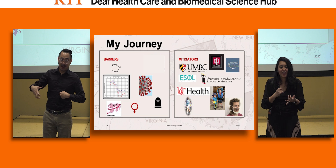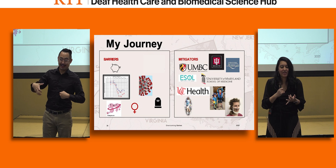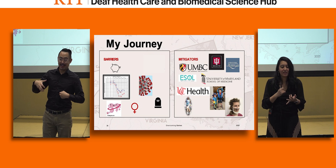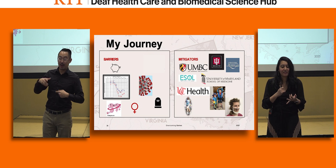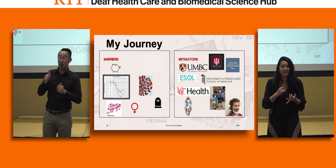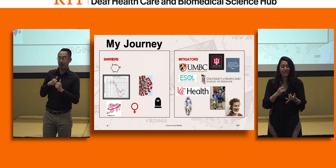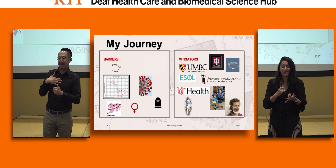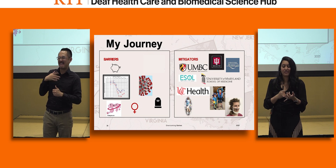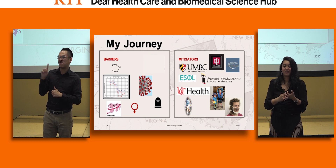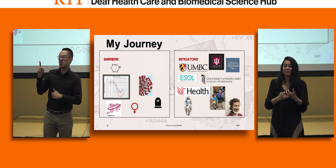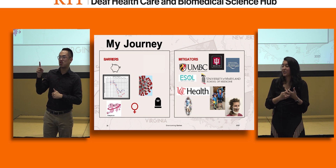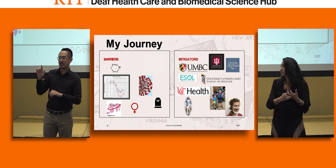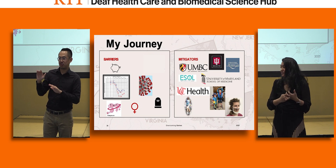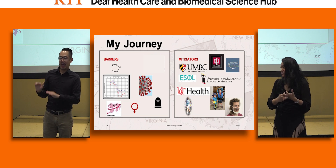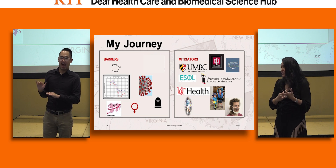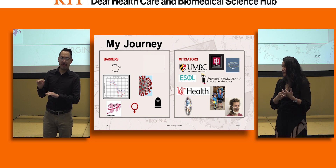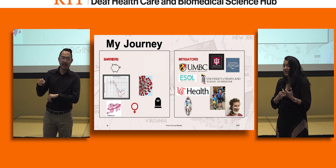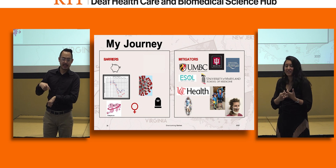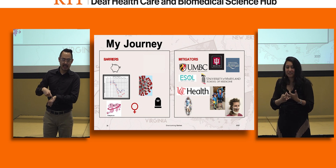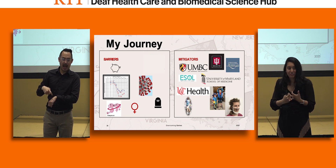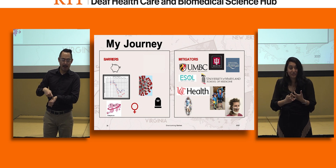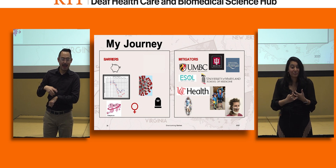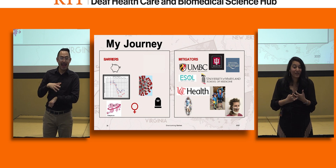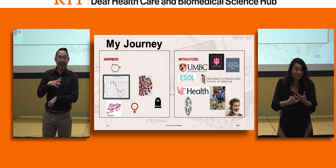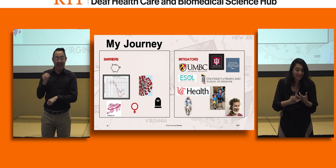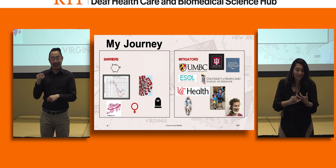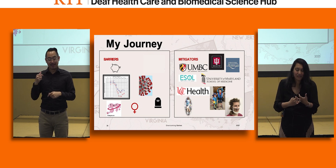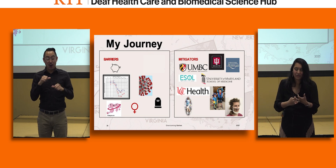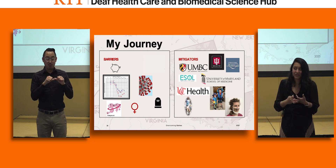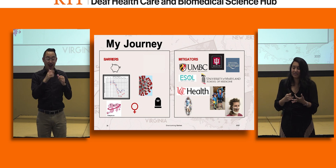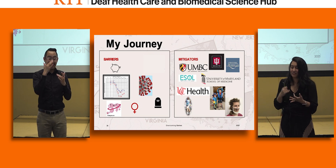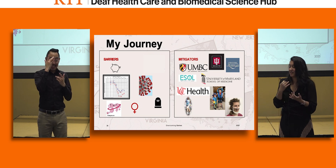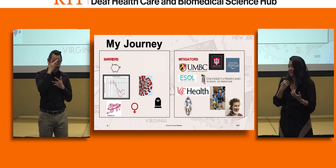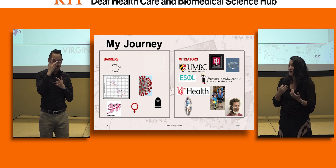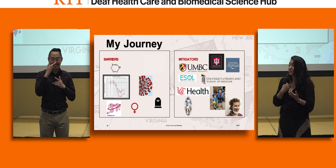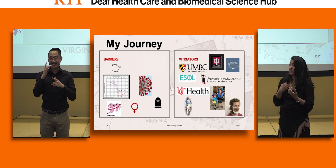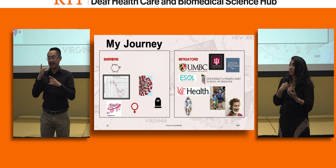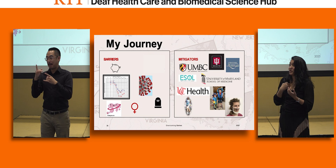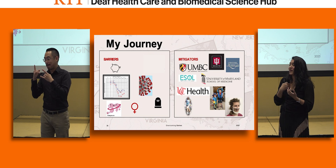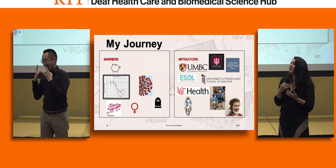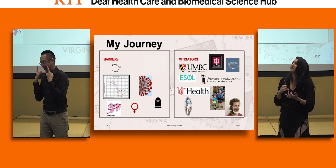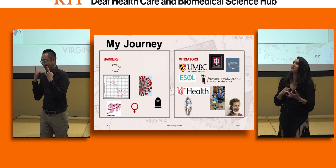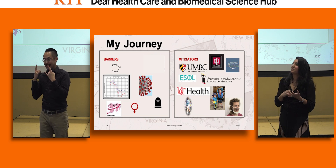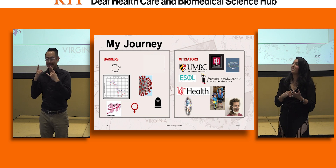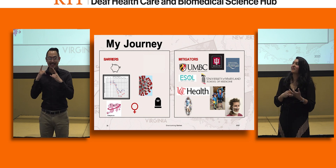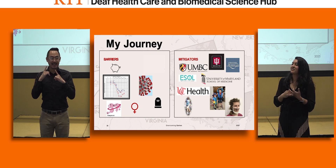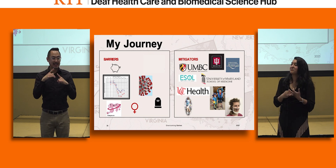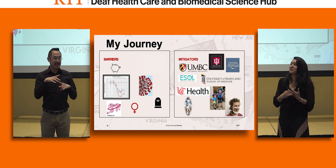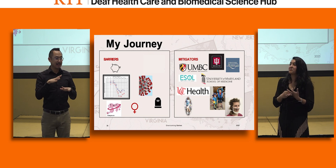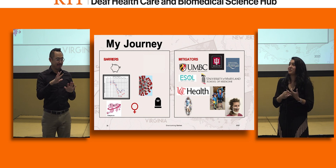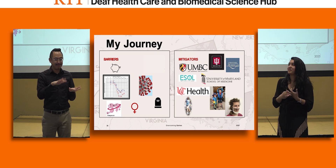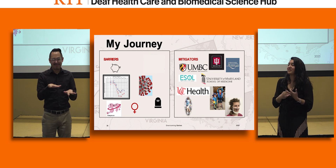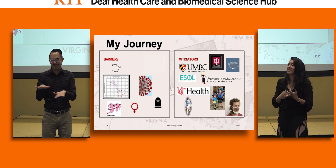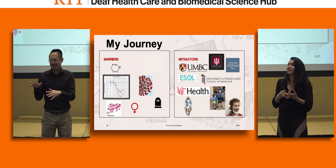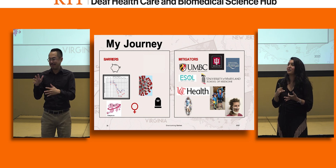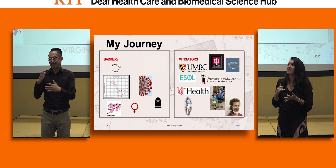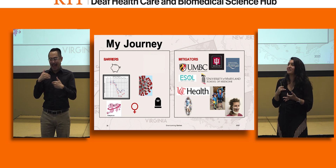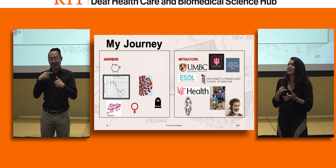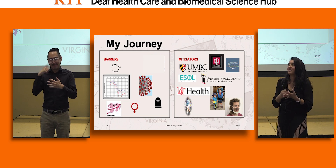and patients who were chronically immunosuppressed like I was, or providers who were chronically immunosuppressed like I was,